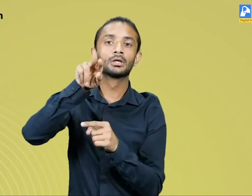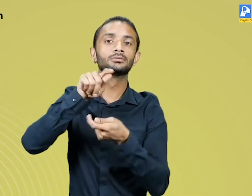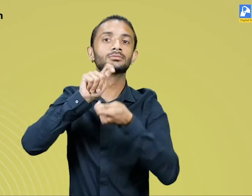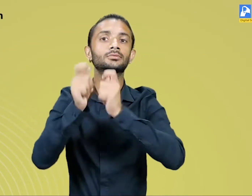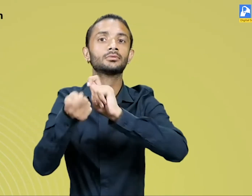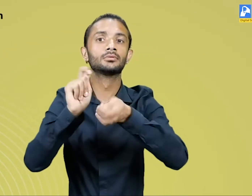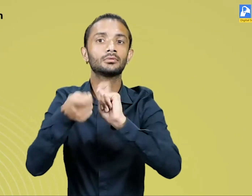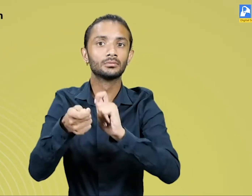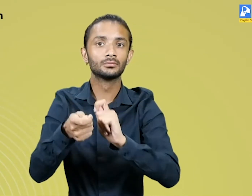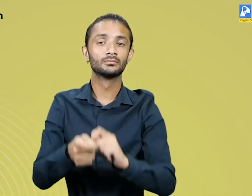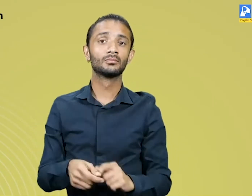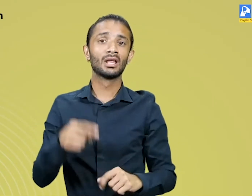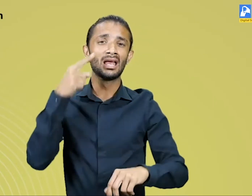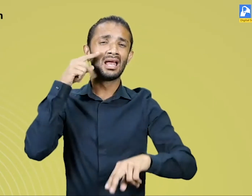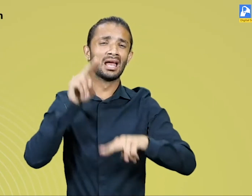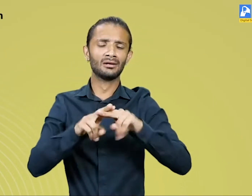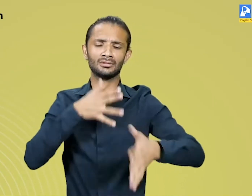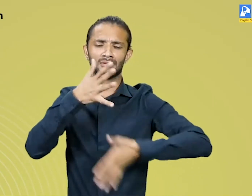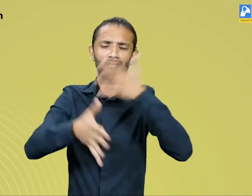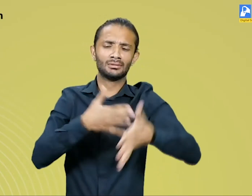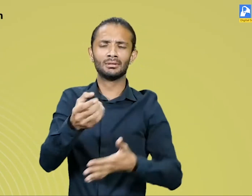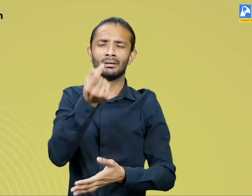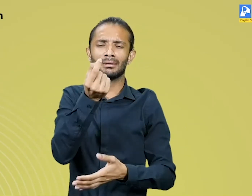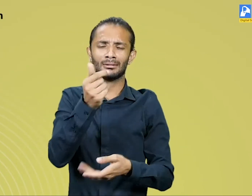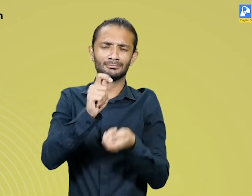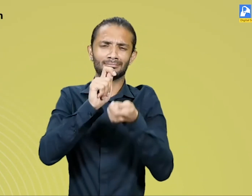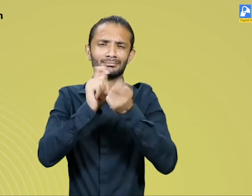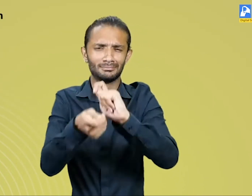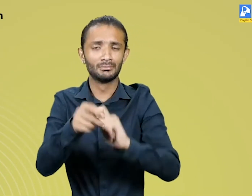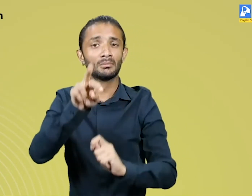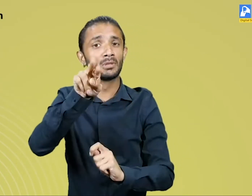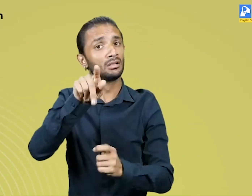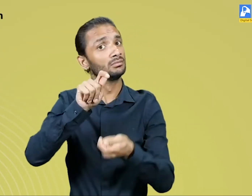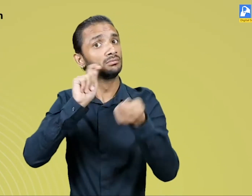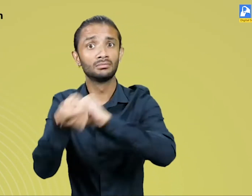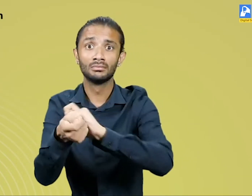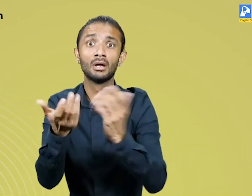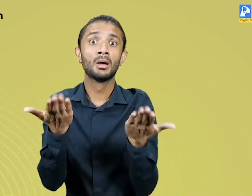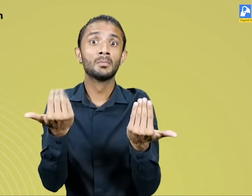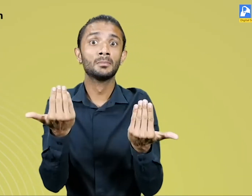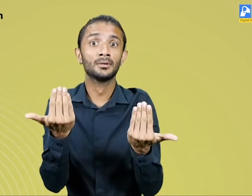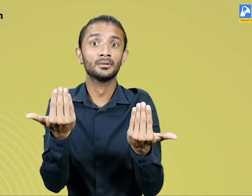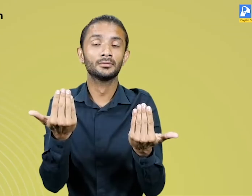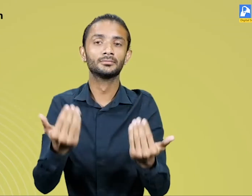You can see here that a change in orientation leads to a change in meaning."